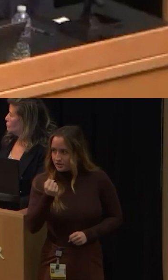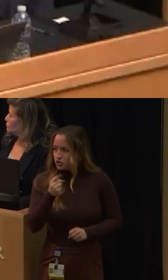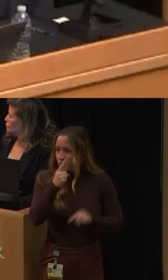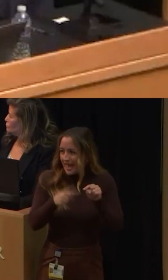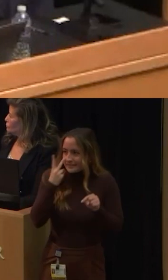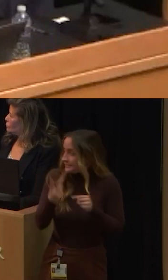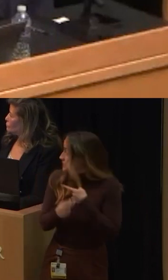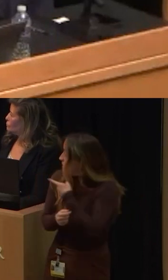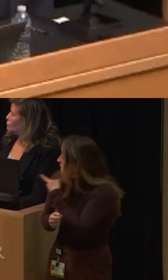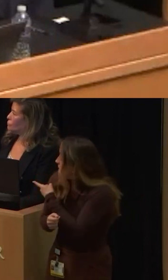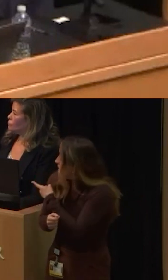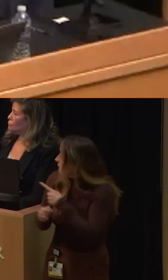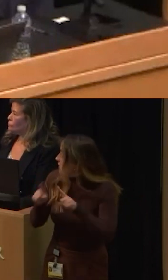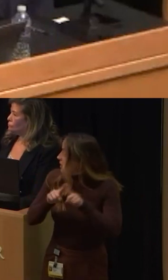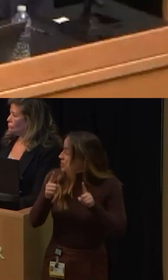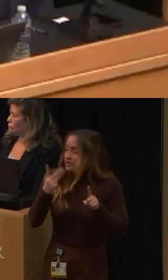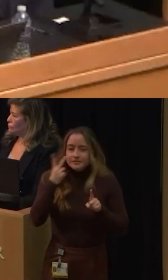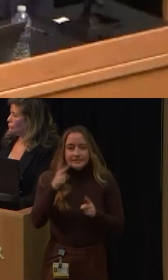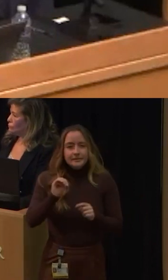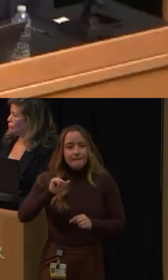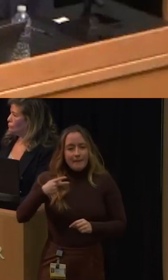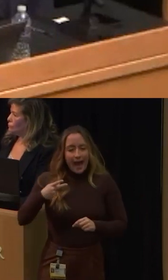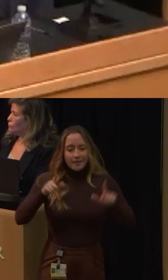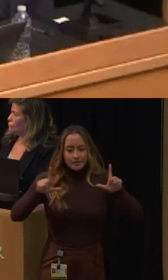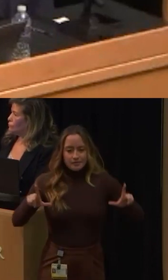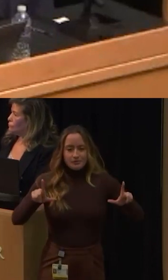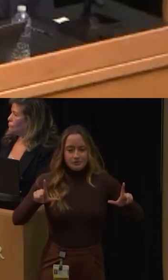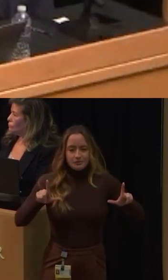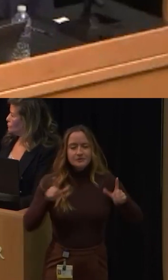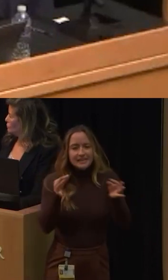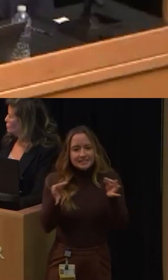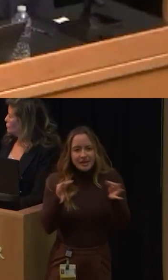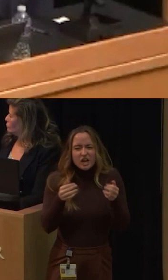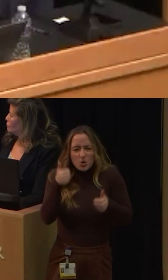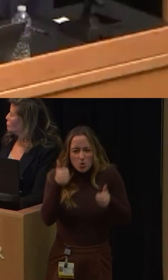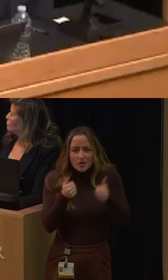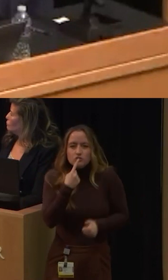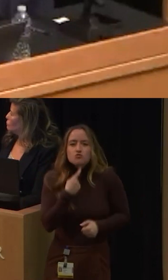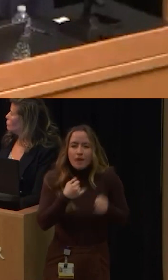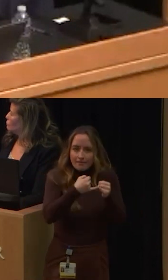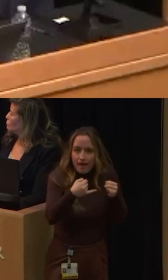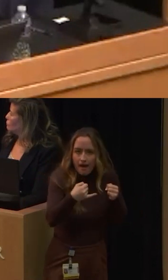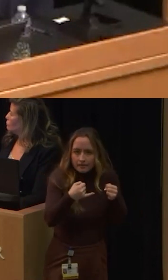but they redlined certain areas of Rochester and said those areas are unsafe,